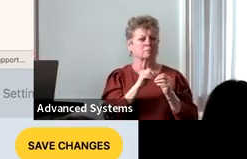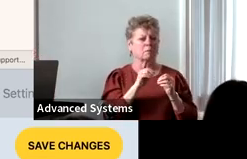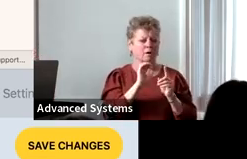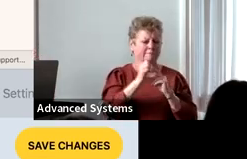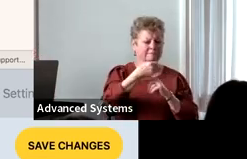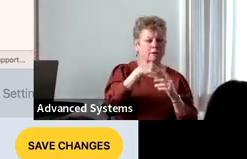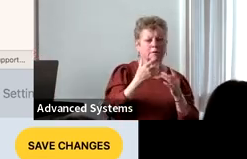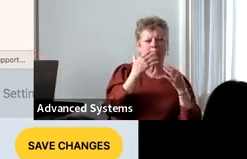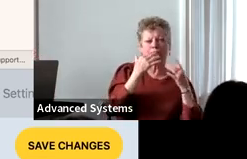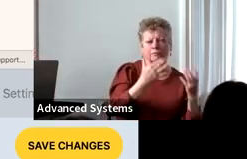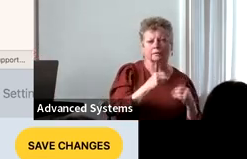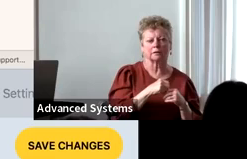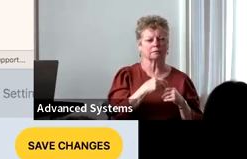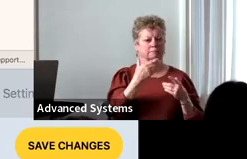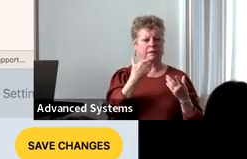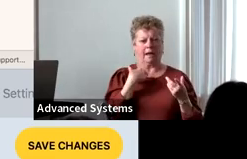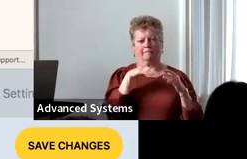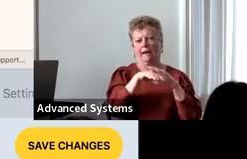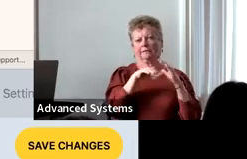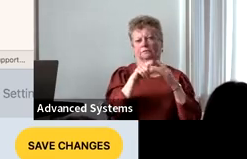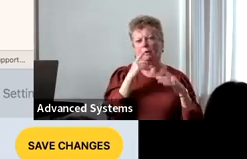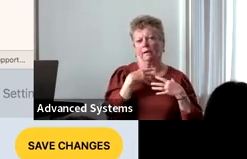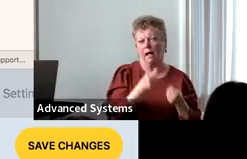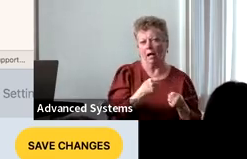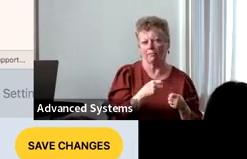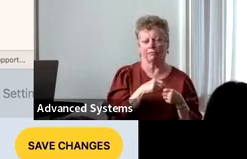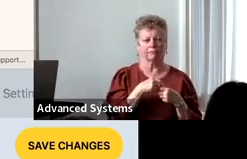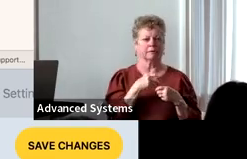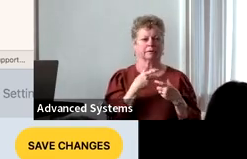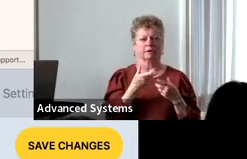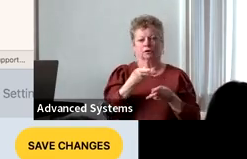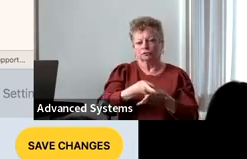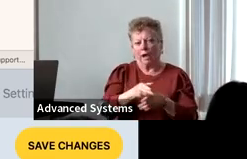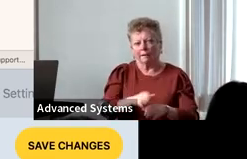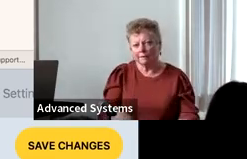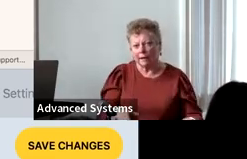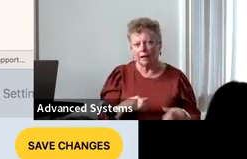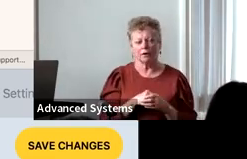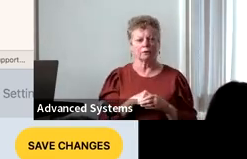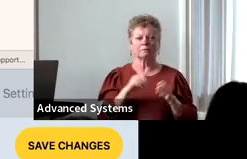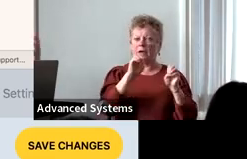higher perception of the healthcare system, child care is more available to them, educational opportunities are available, and